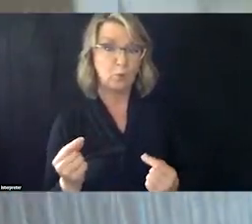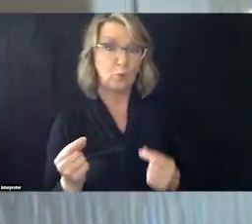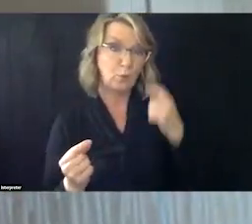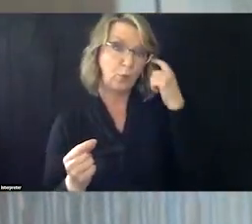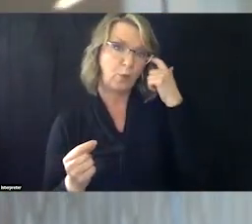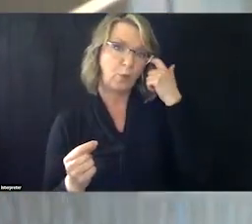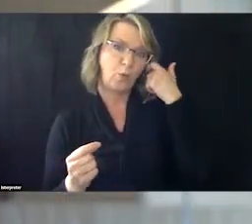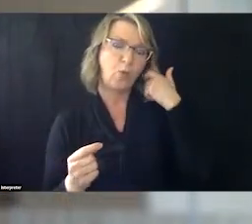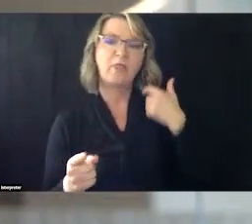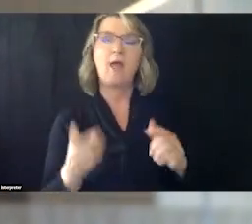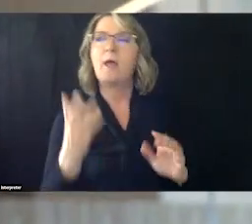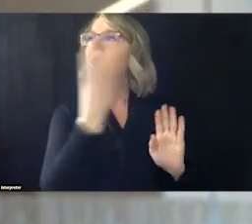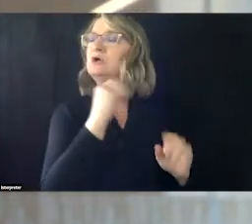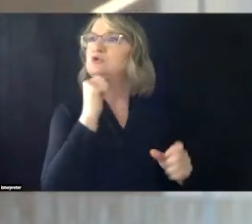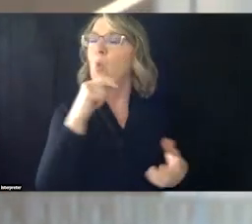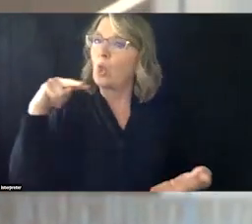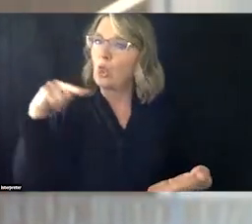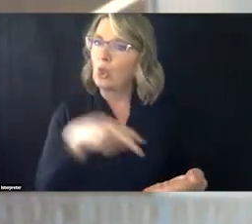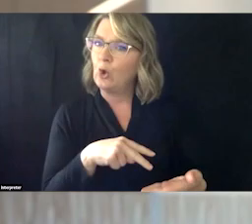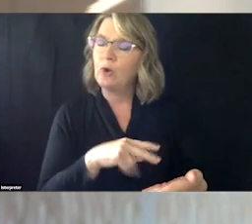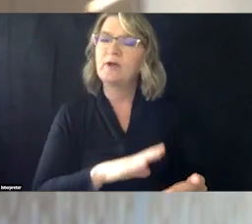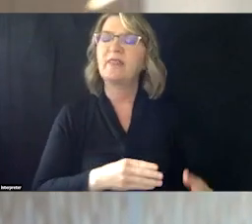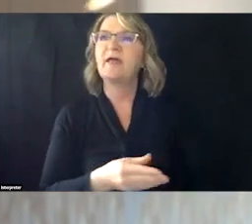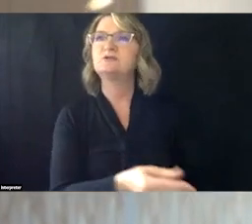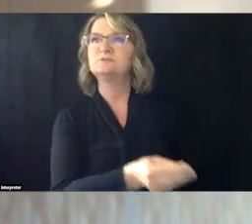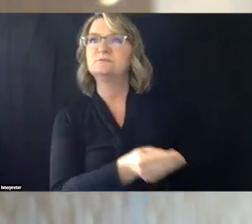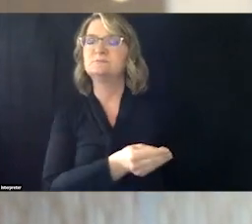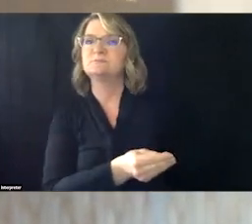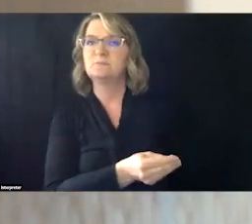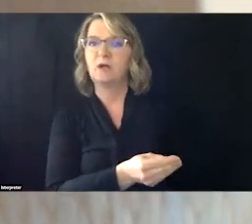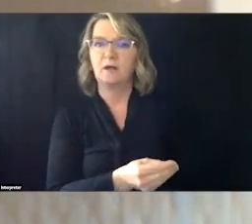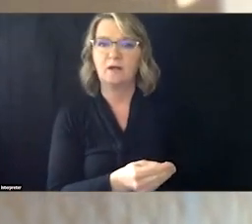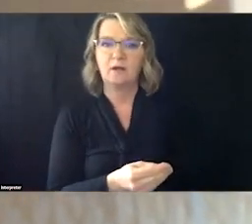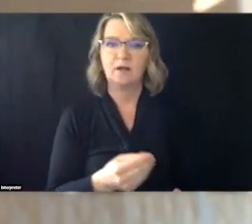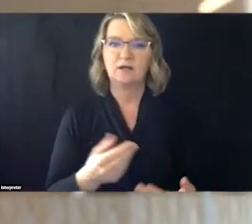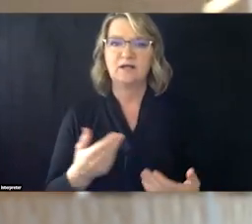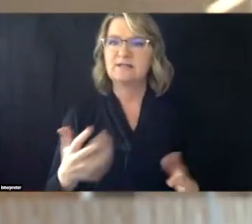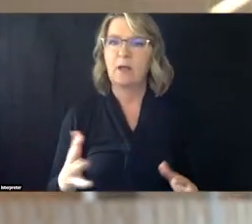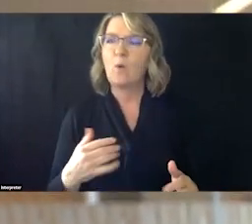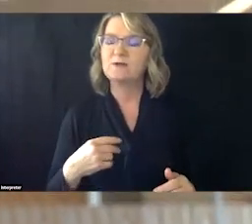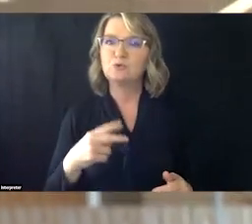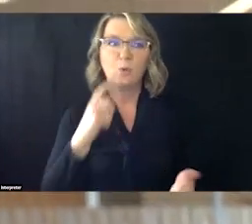handle this can we ask them not to look at the voters ballot because that then could